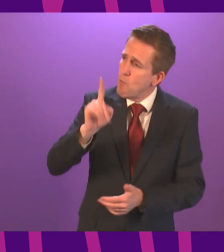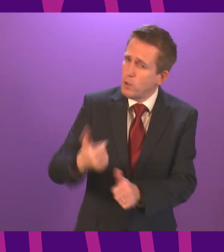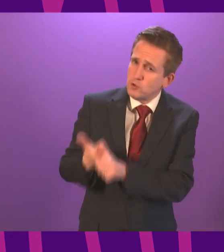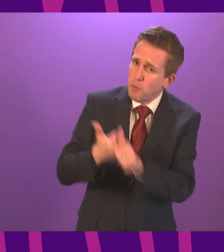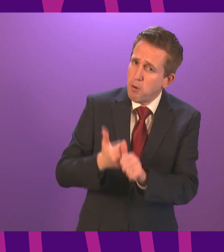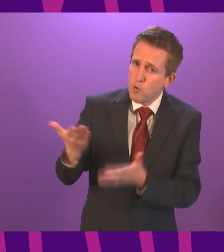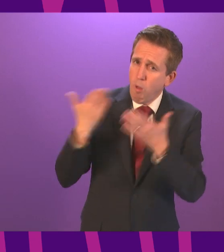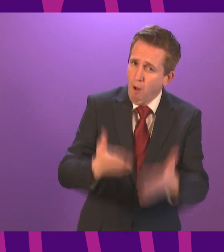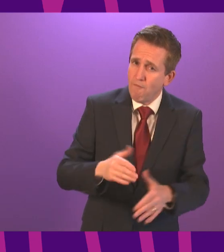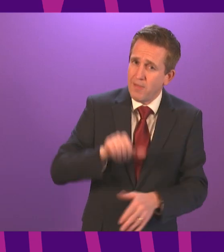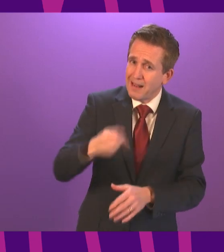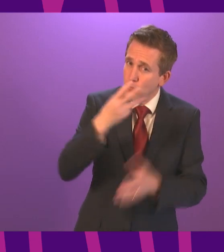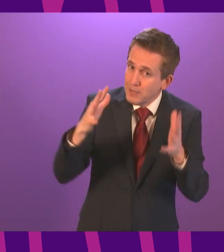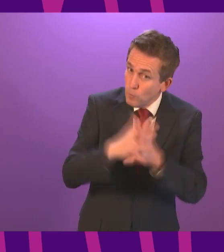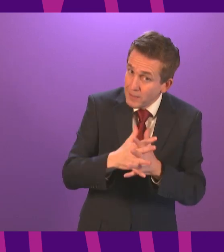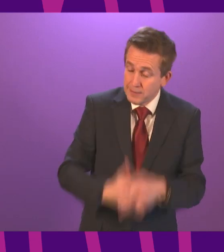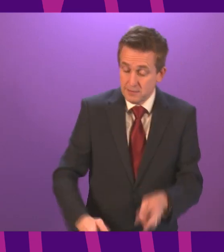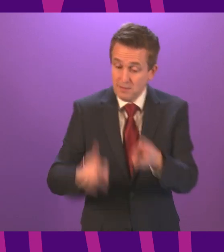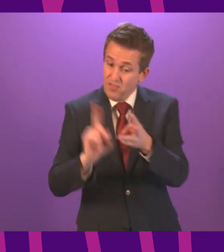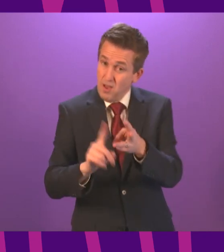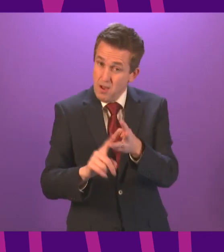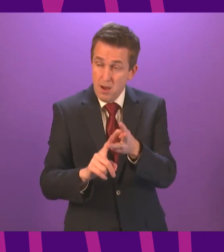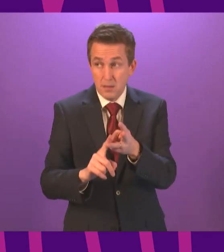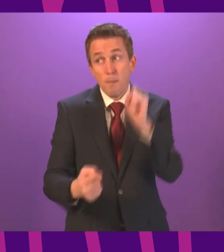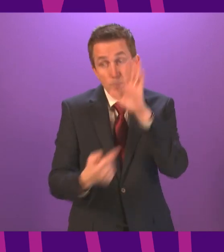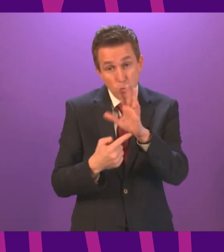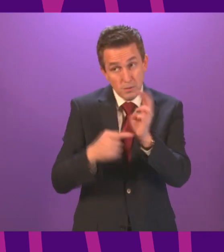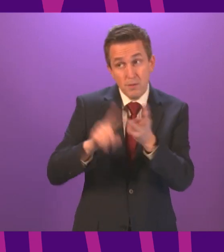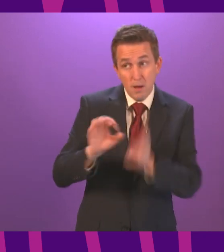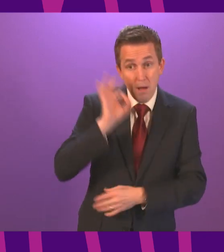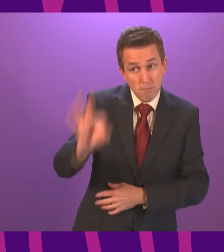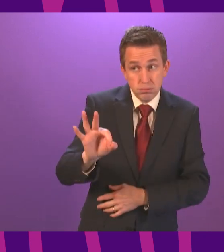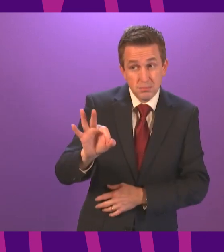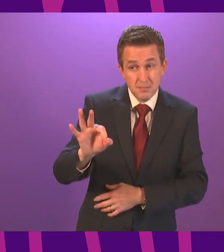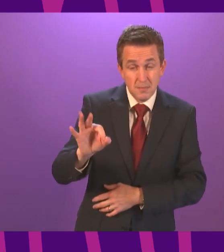Thirdly, and most important, can she give us some hope for the future that there are